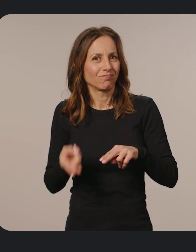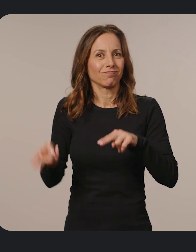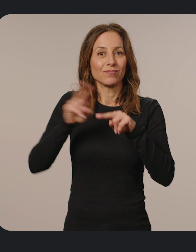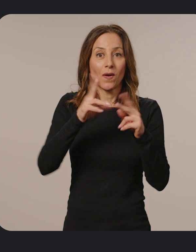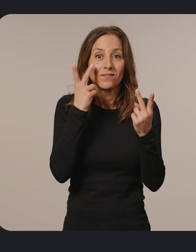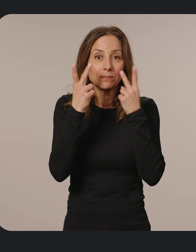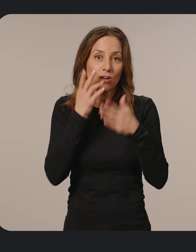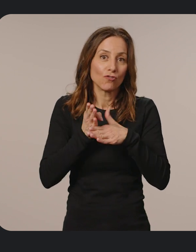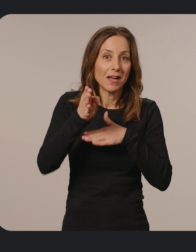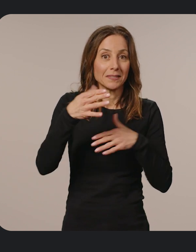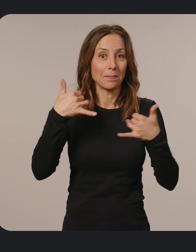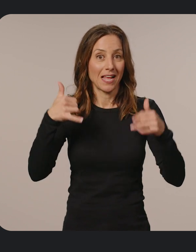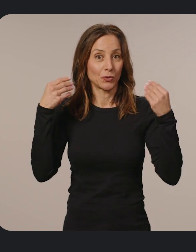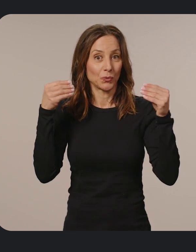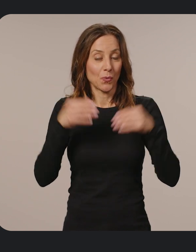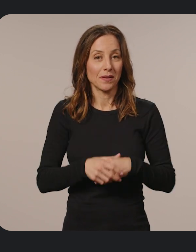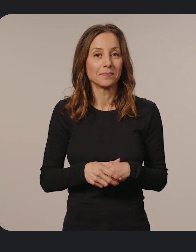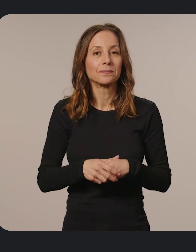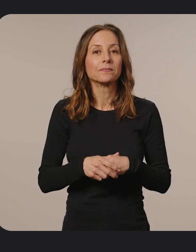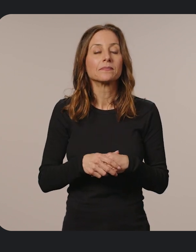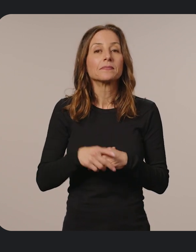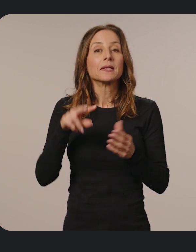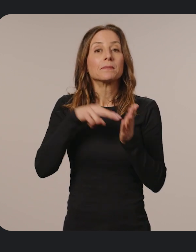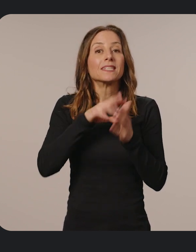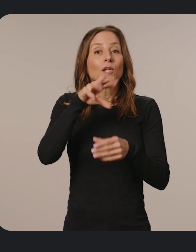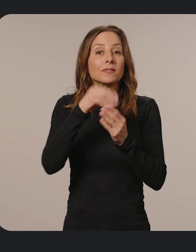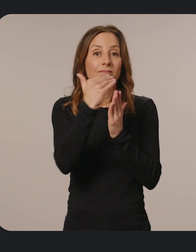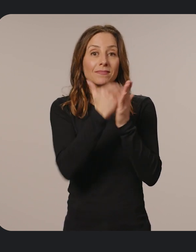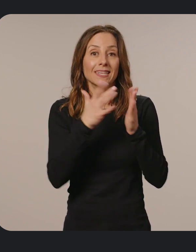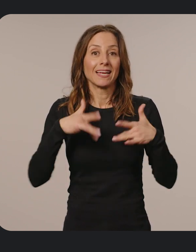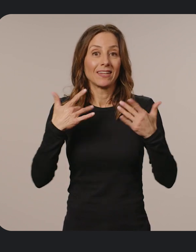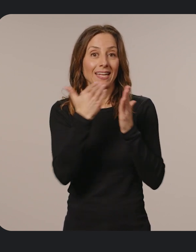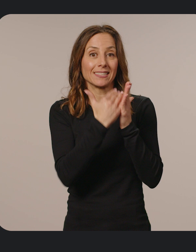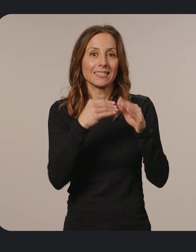can boost your visibility across the Play Store. This includes displaying your event listing